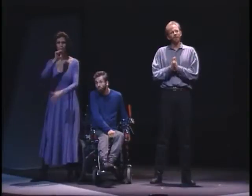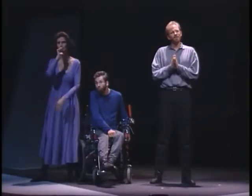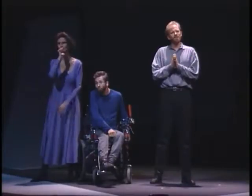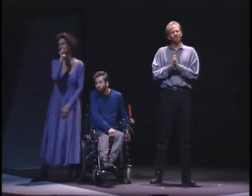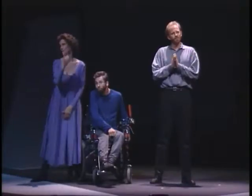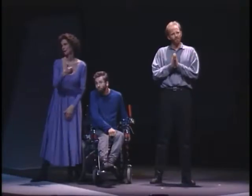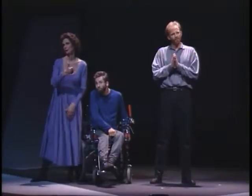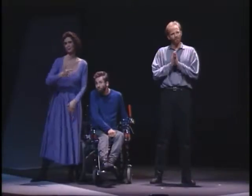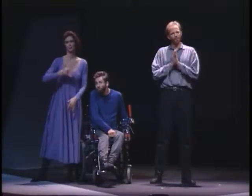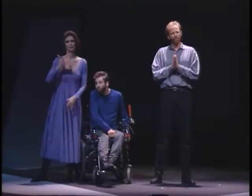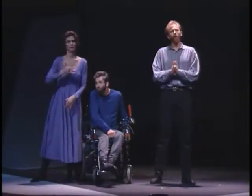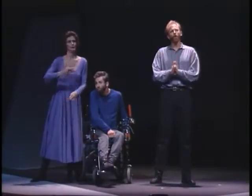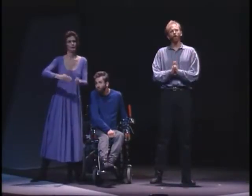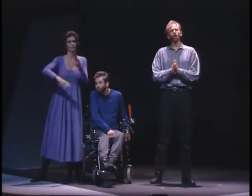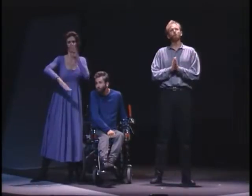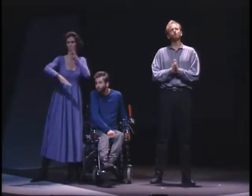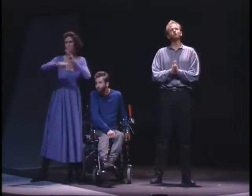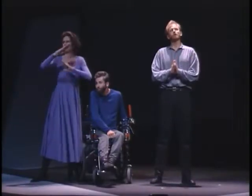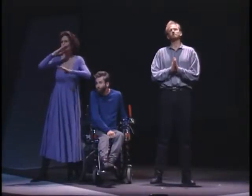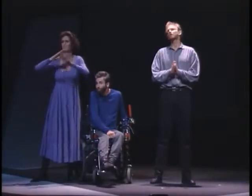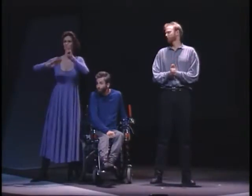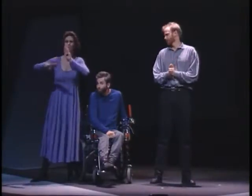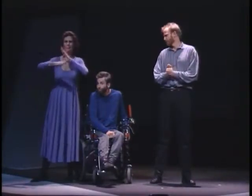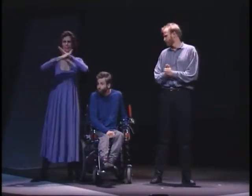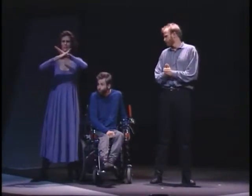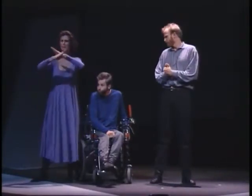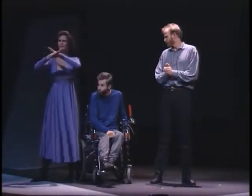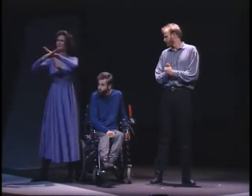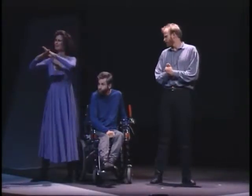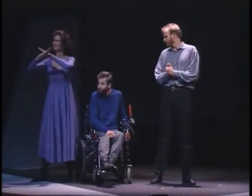disabled people have strong human emotions while we are the living